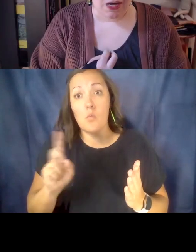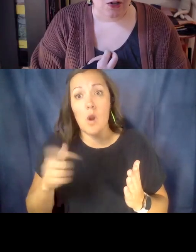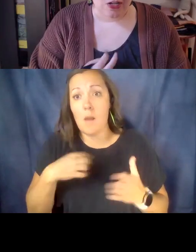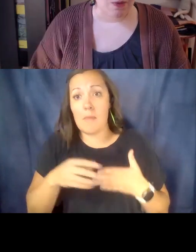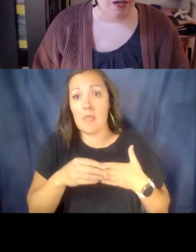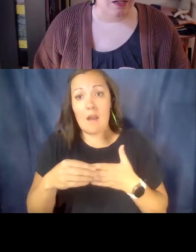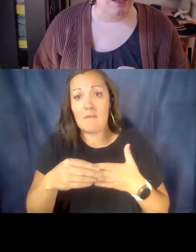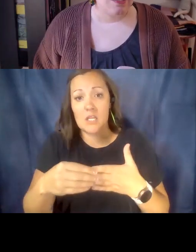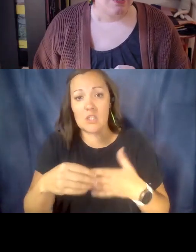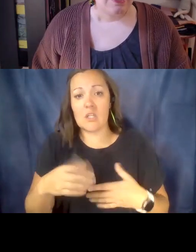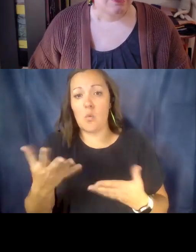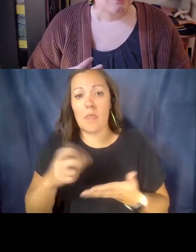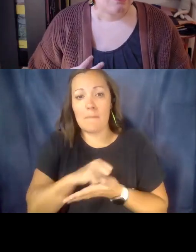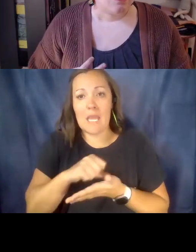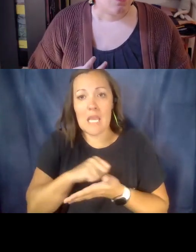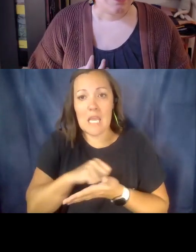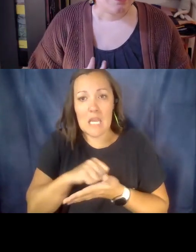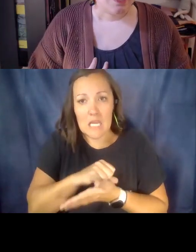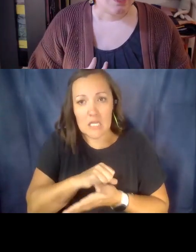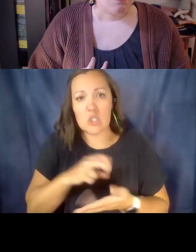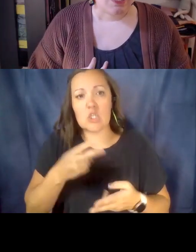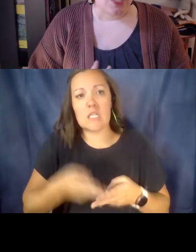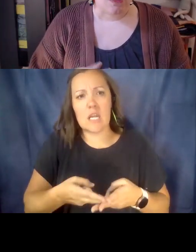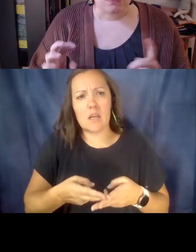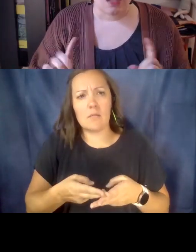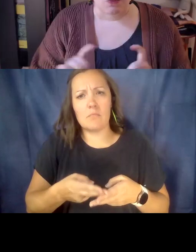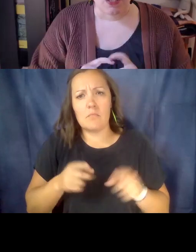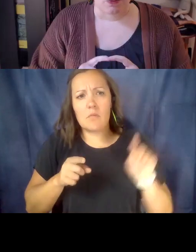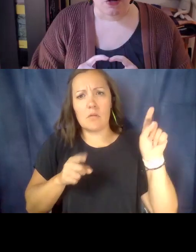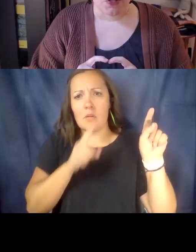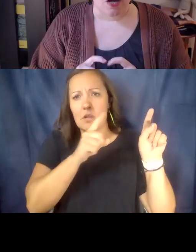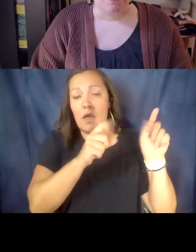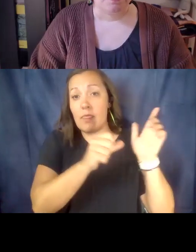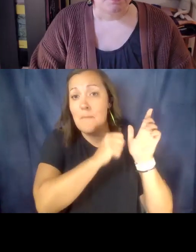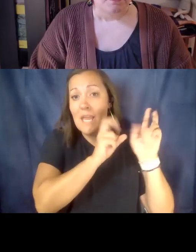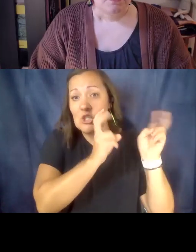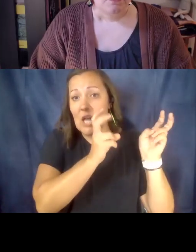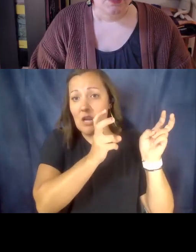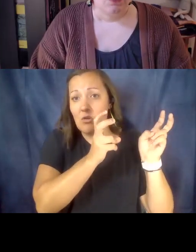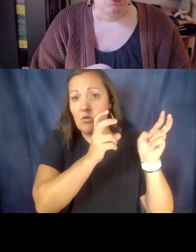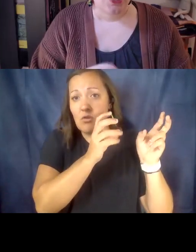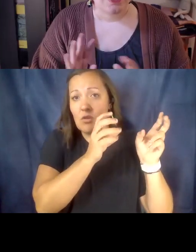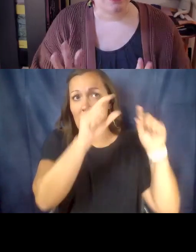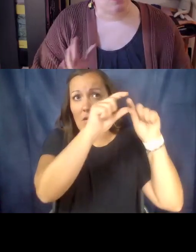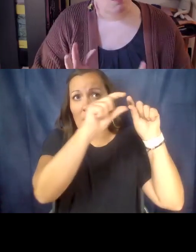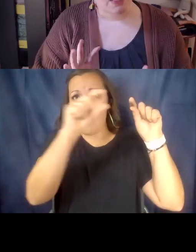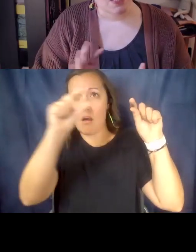page name is is what is the page title up in the browser chat, which can get a little complicated